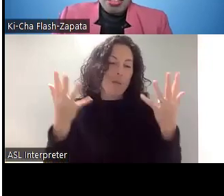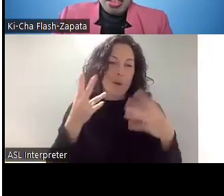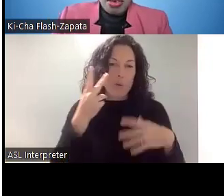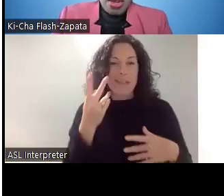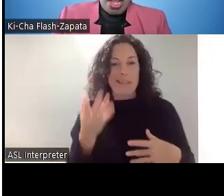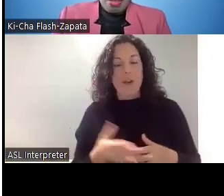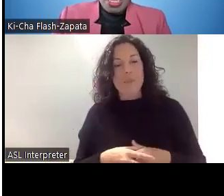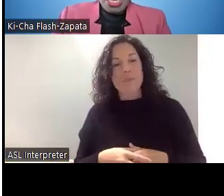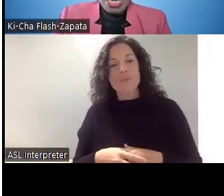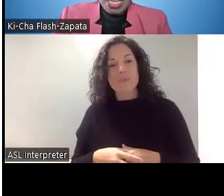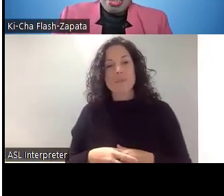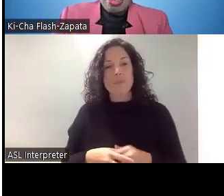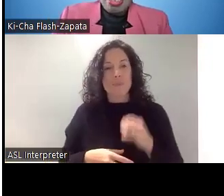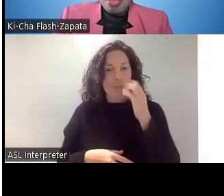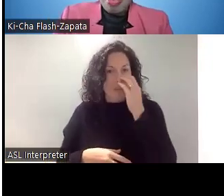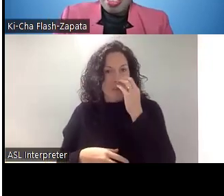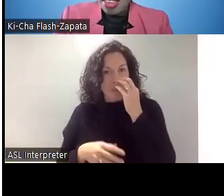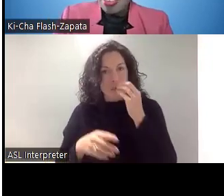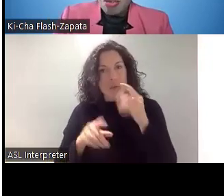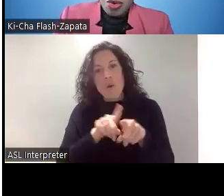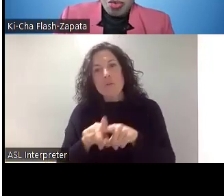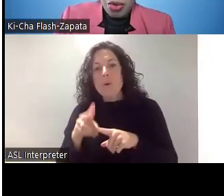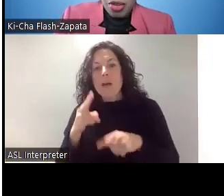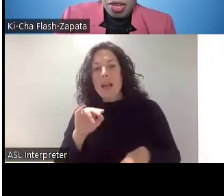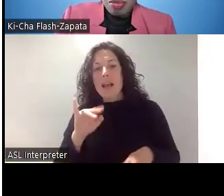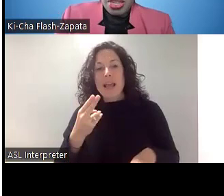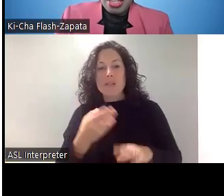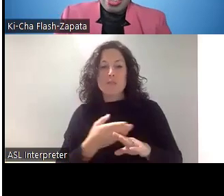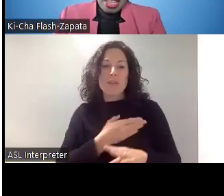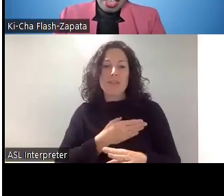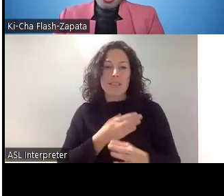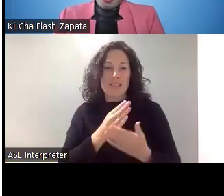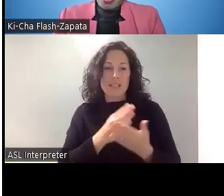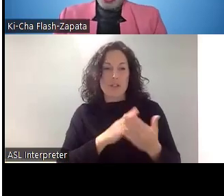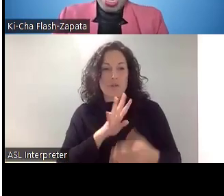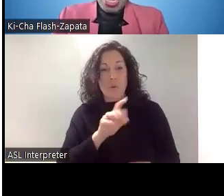Also, in NIH GPS Section 4.1.10, Person